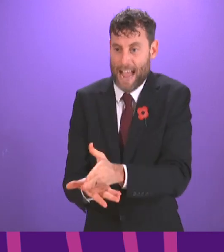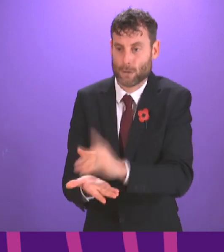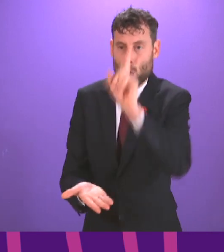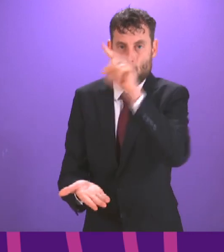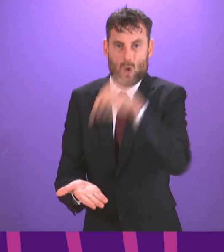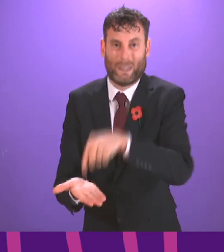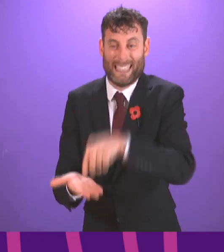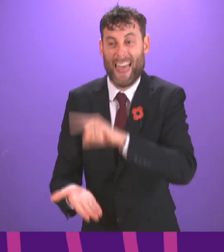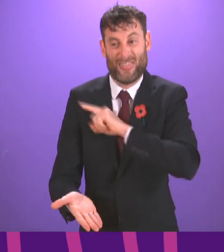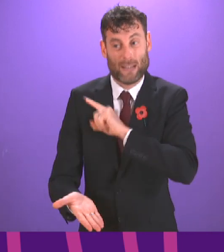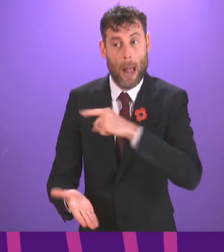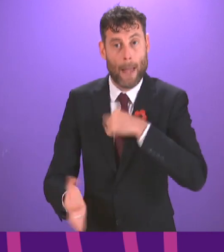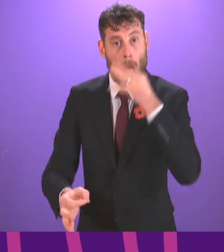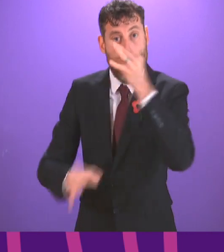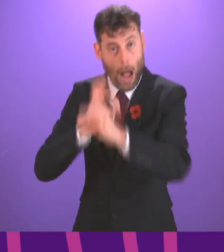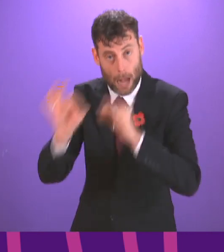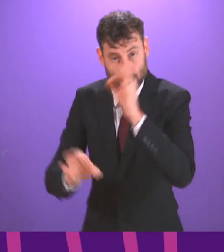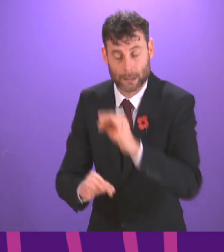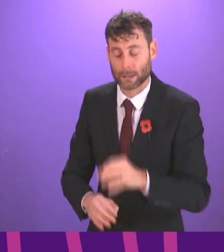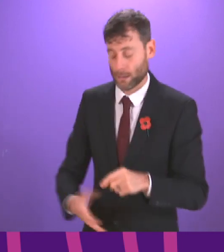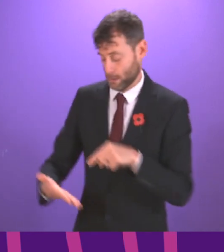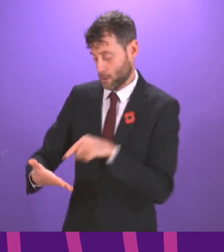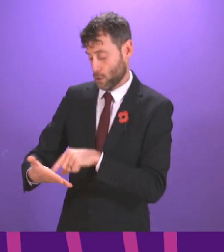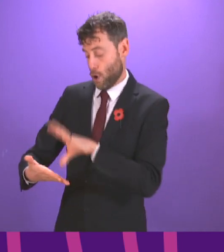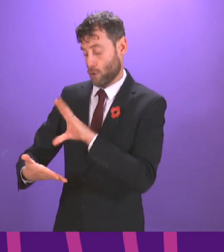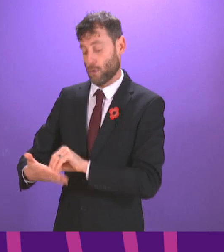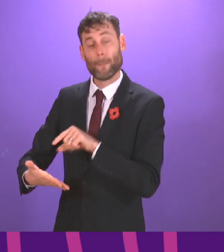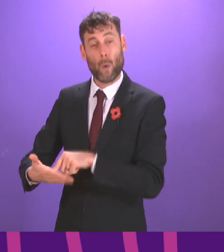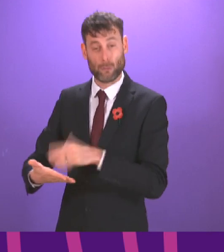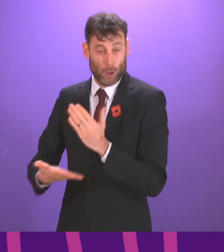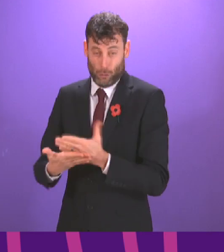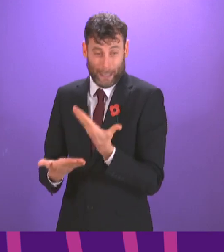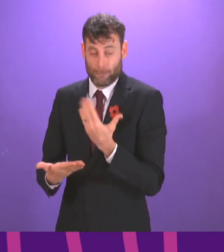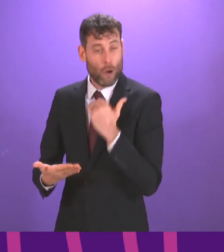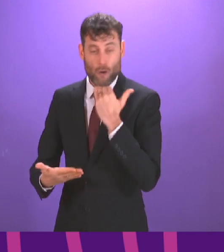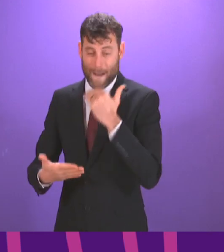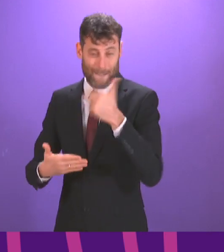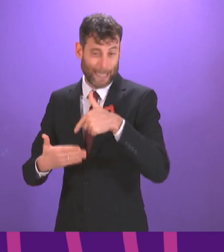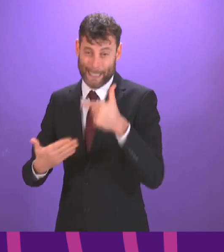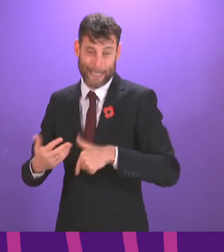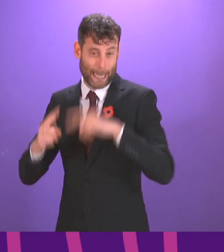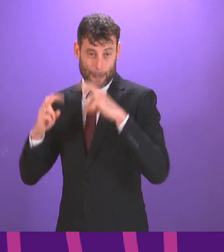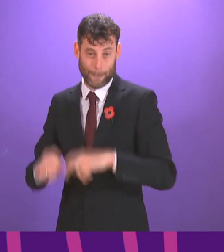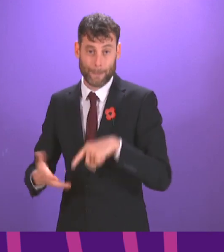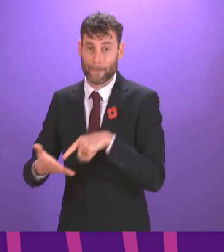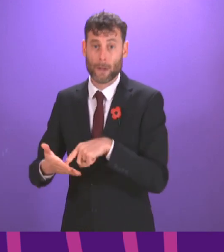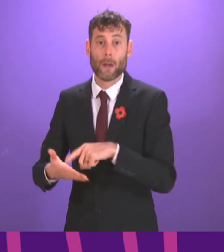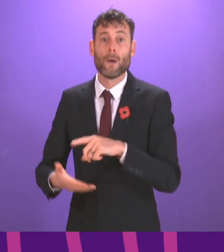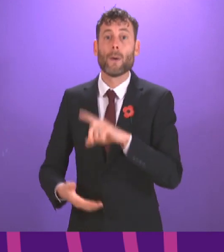The complicated statistical report is limited because of the lack of testing, which means